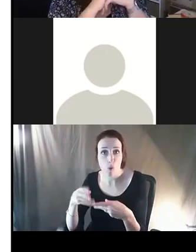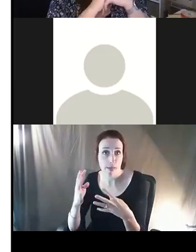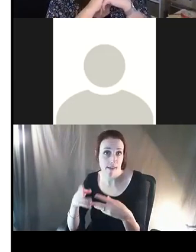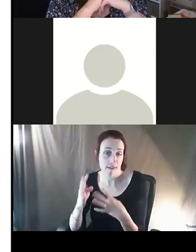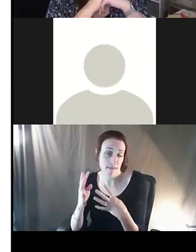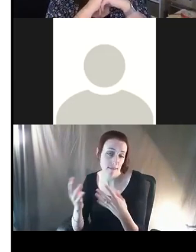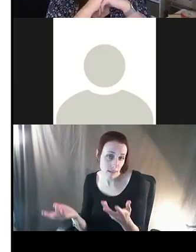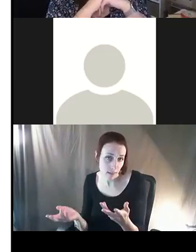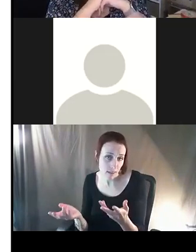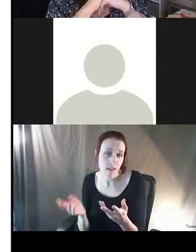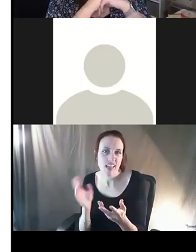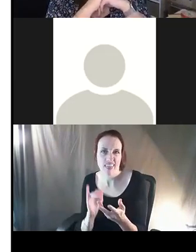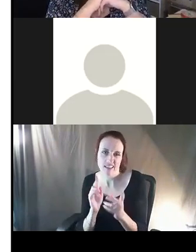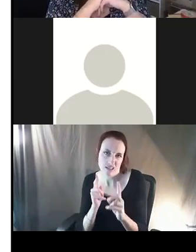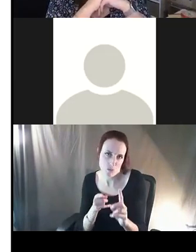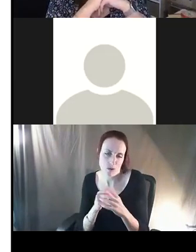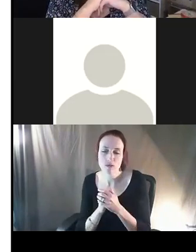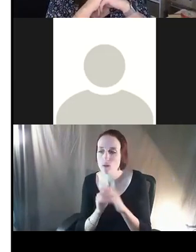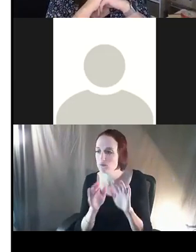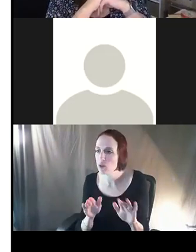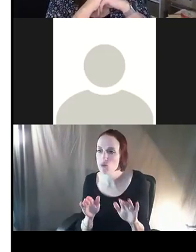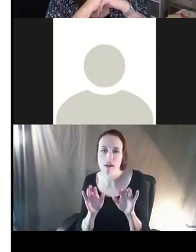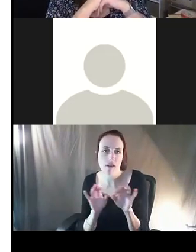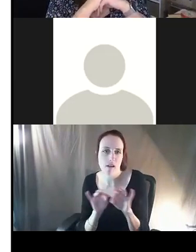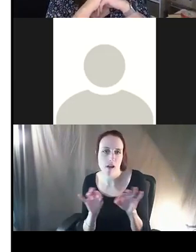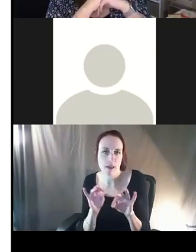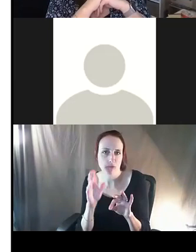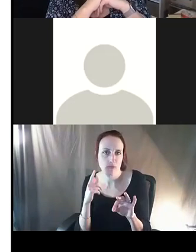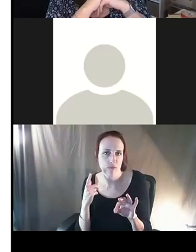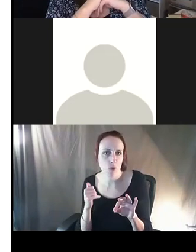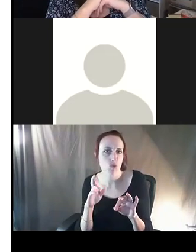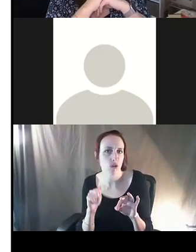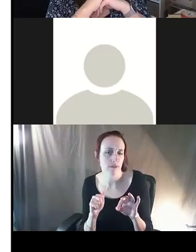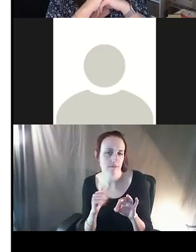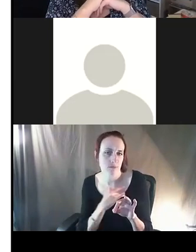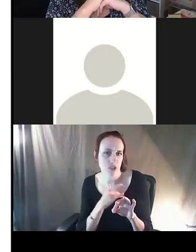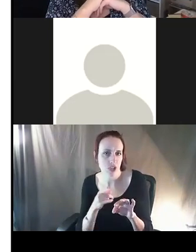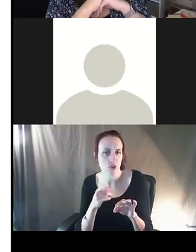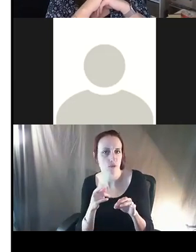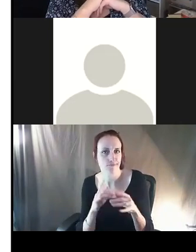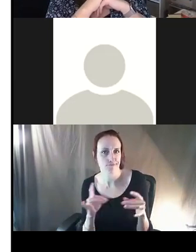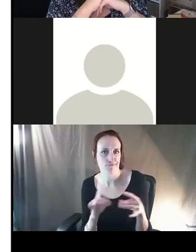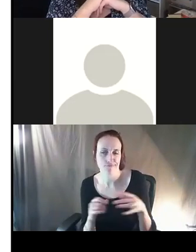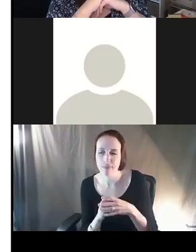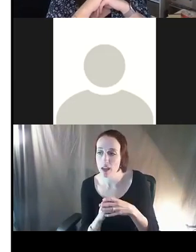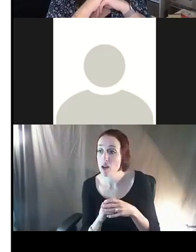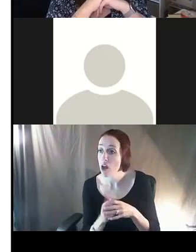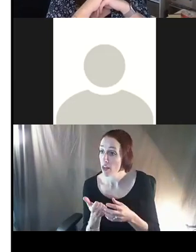Yeah, it was a great comment, Laura. I really appreciate that you shared that. Are there other questions, Laura, that have come in